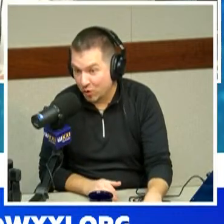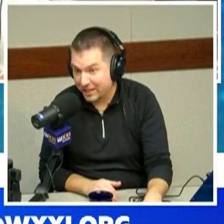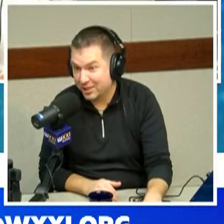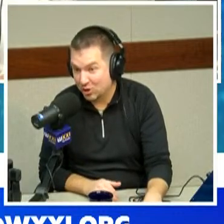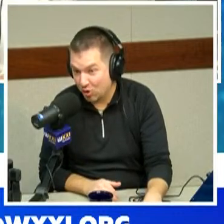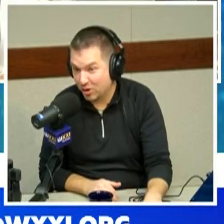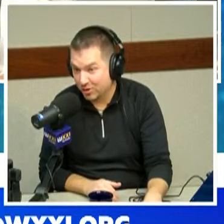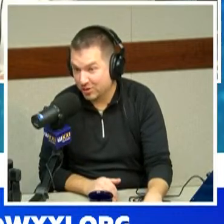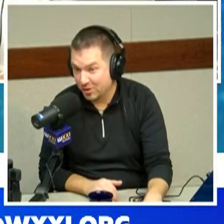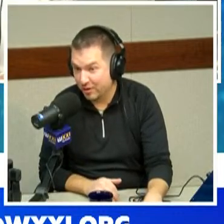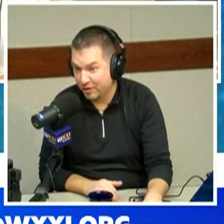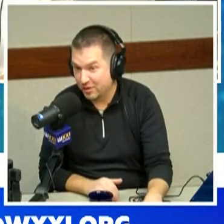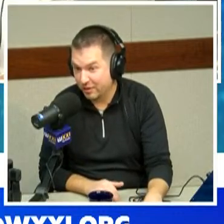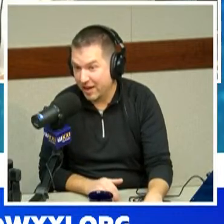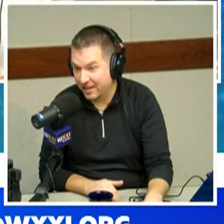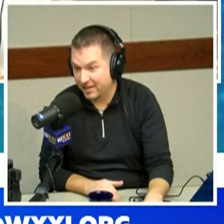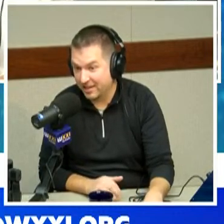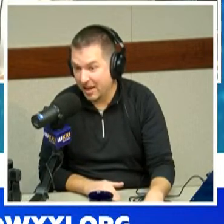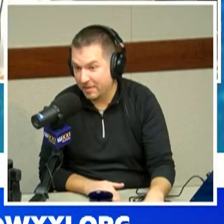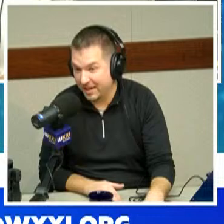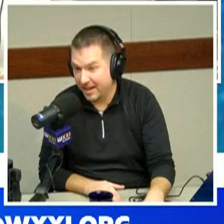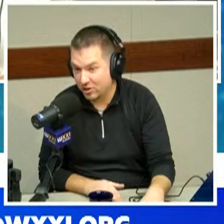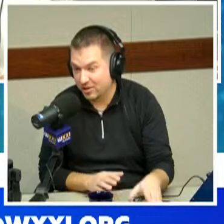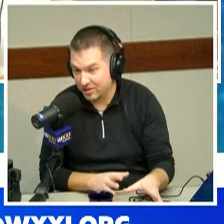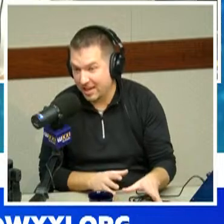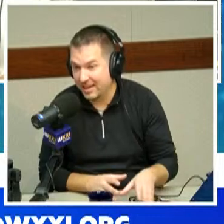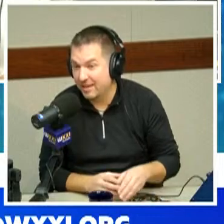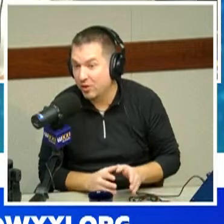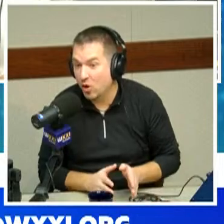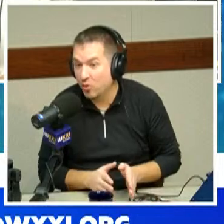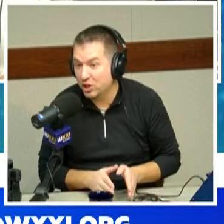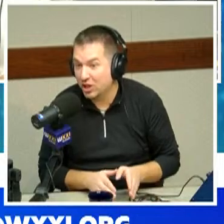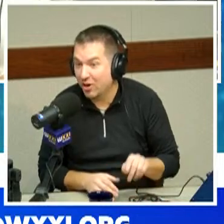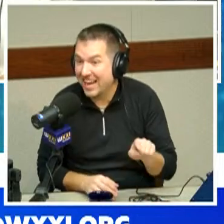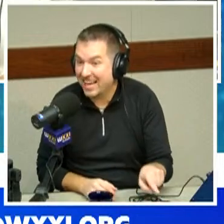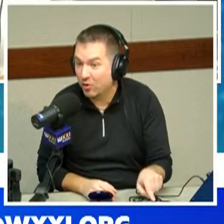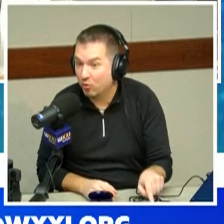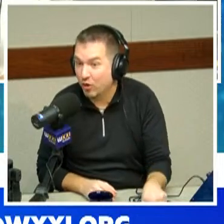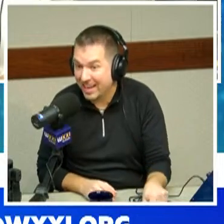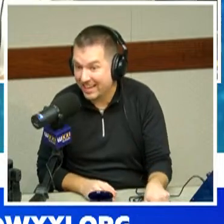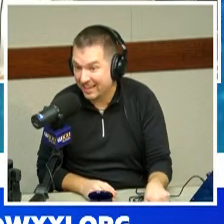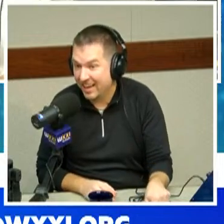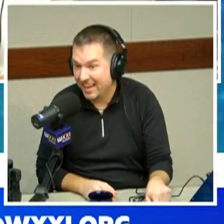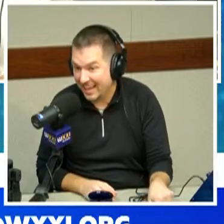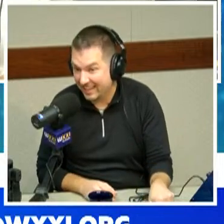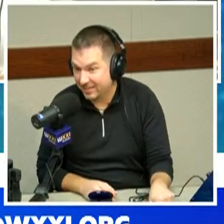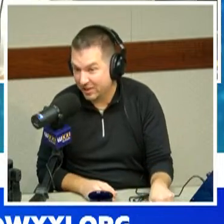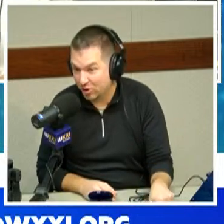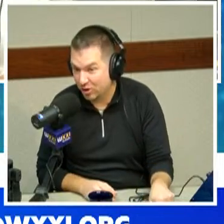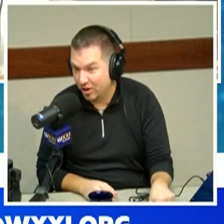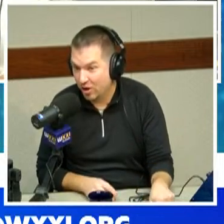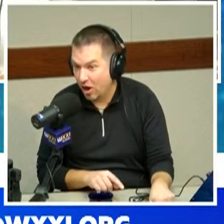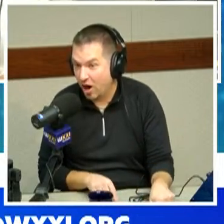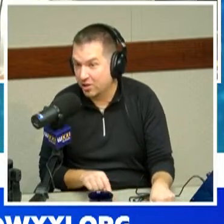really struggle to to find common connections and even though we share written English our